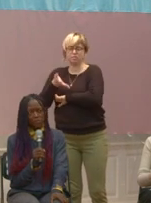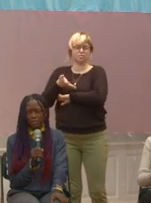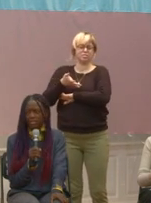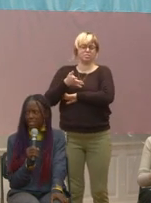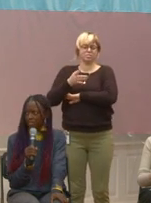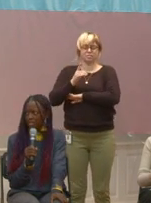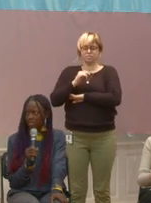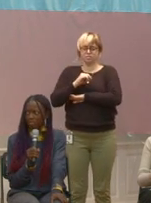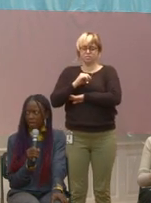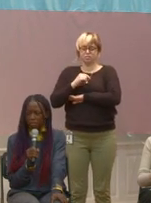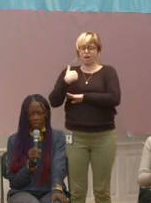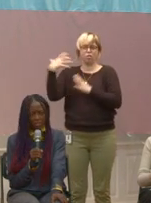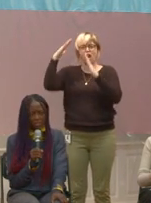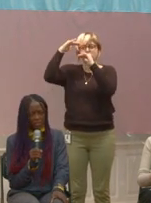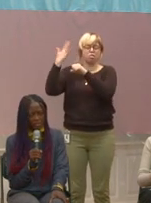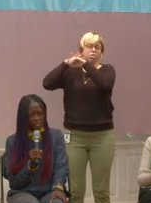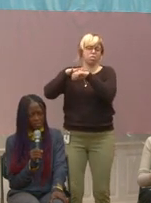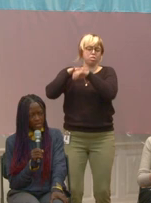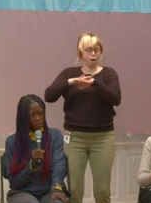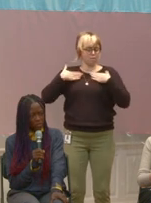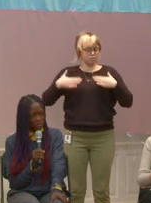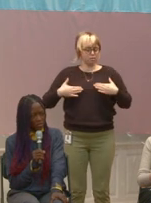also felt these expectations of my body as a as a Black queer